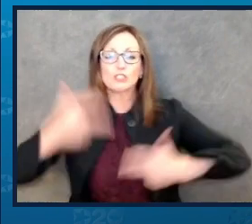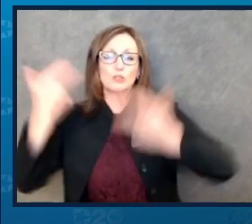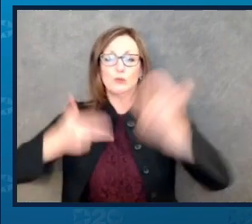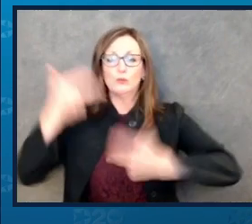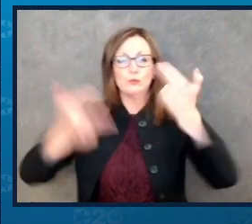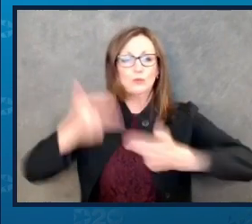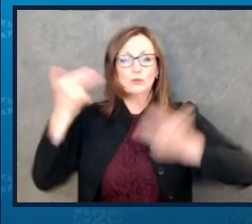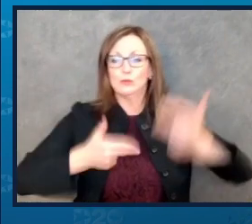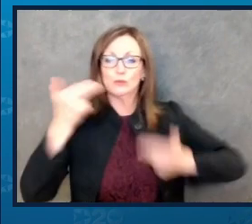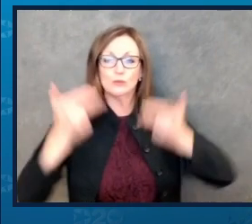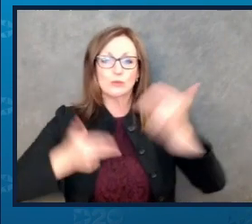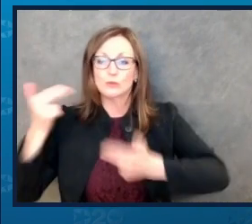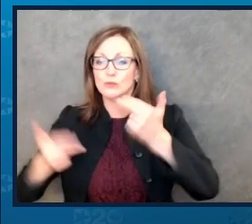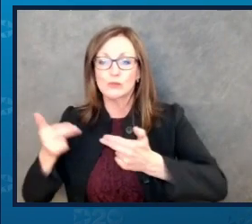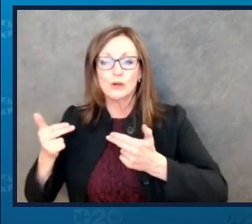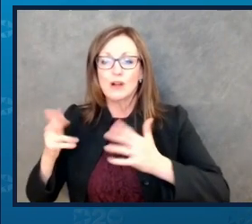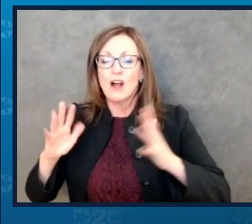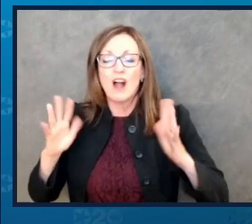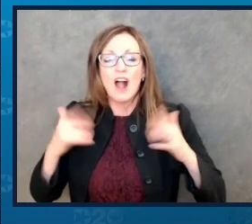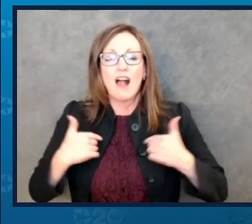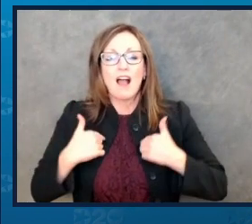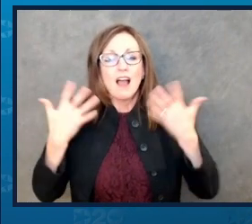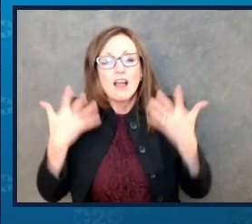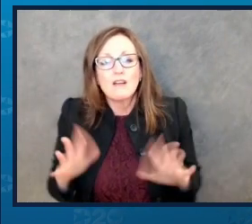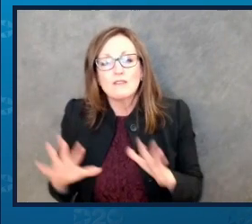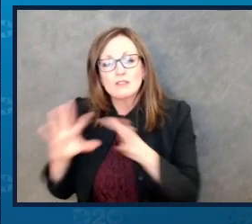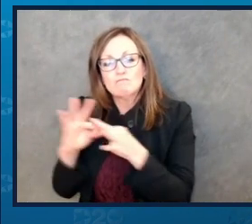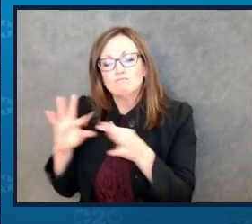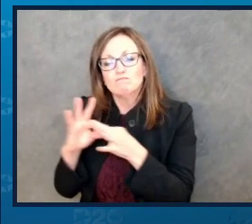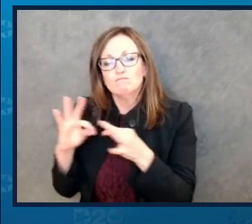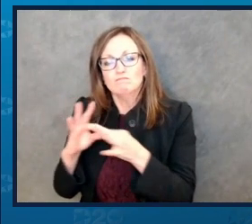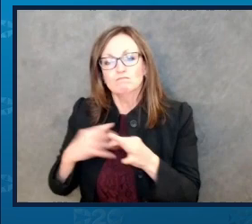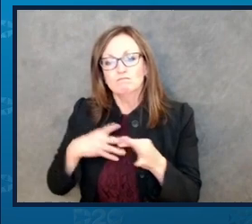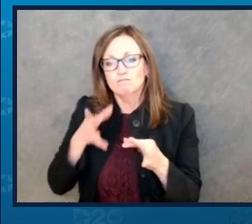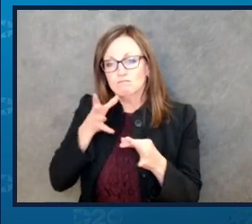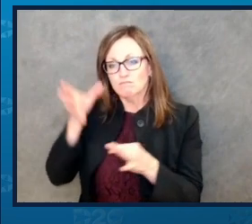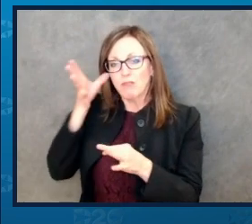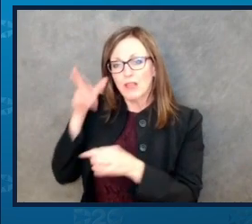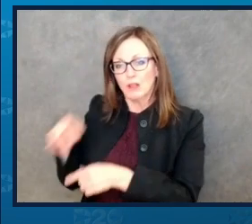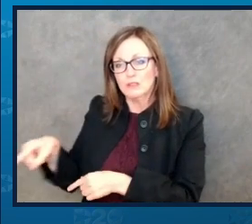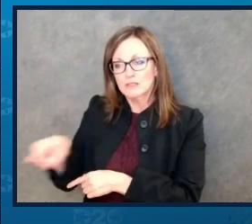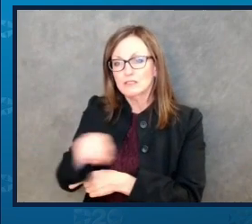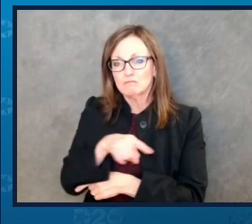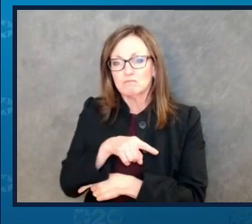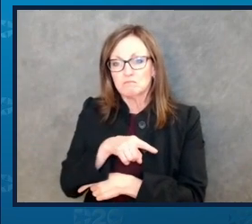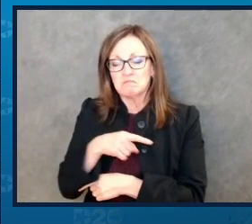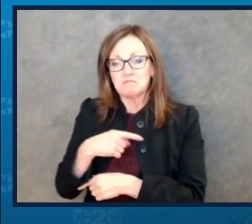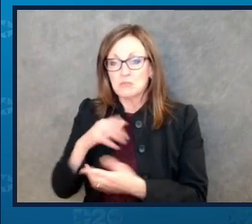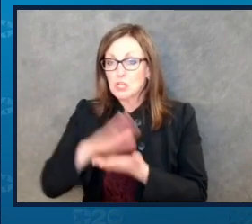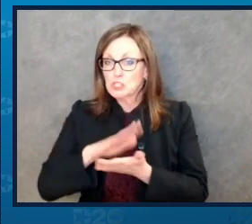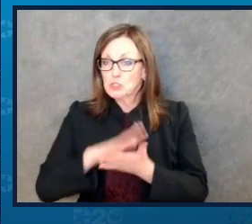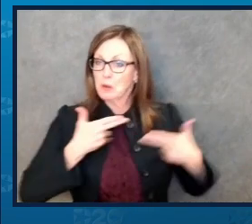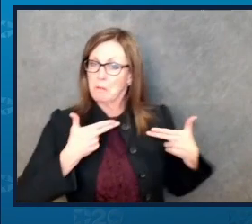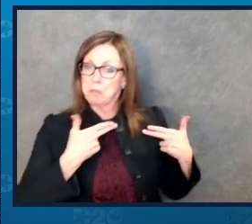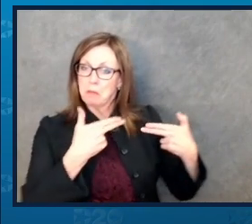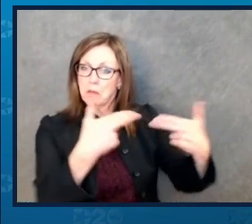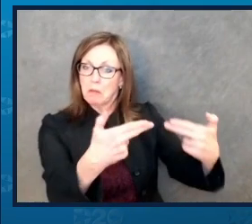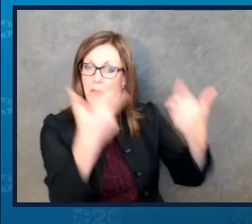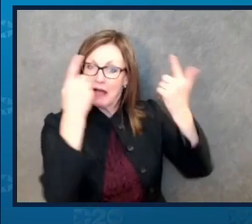SHOOTINGS, AND I MADE EACH OF THEM PROMISE, I MADE MYSELF A